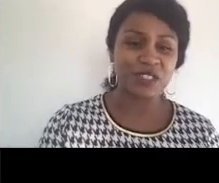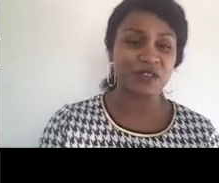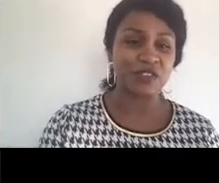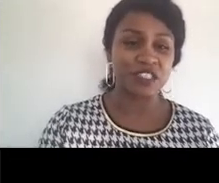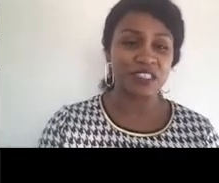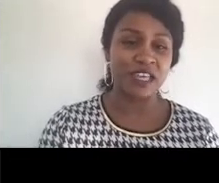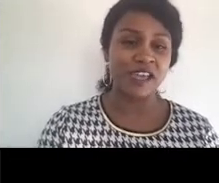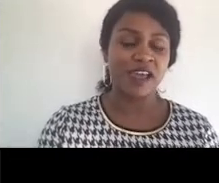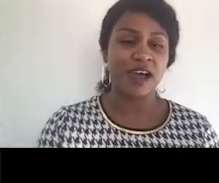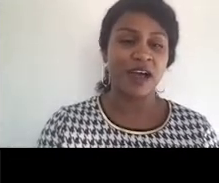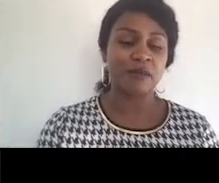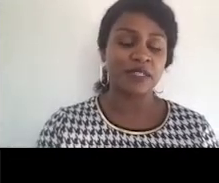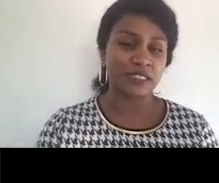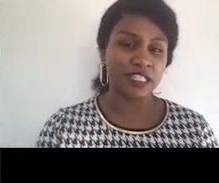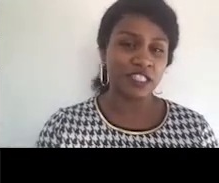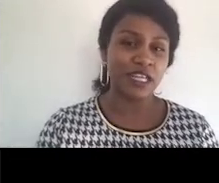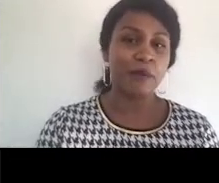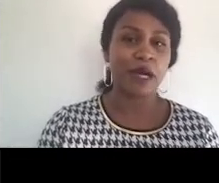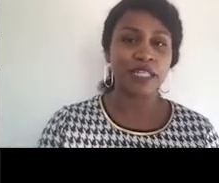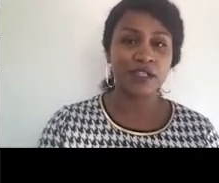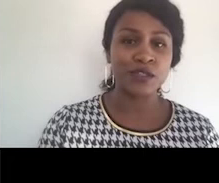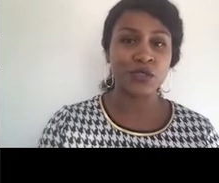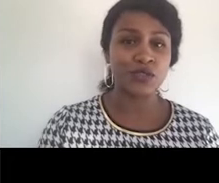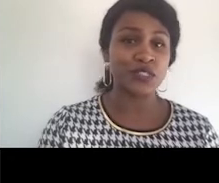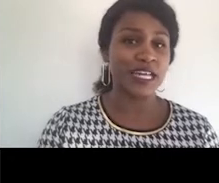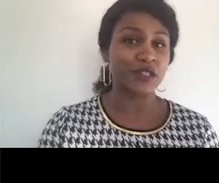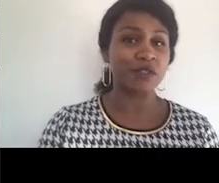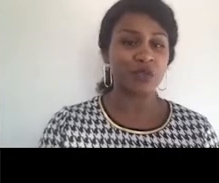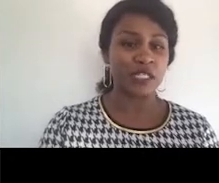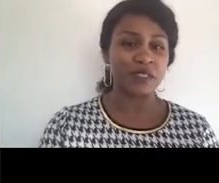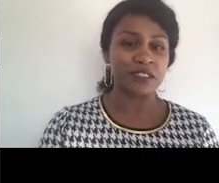going to finish the presentation, but I would like you to go to slide number 20, please.